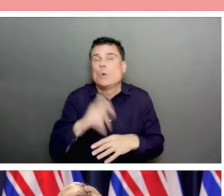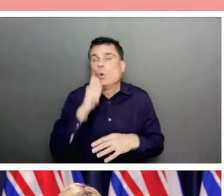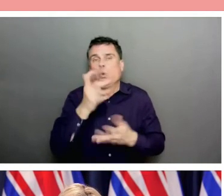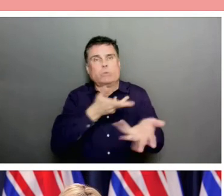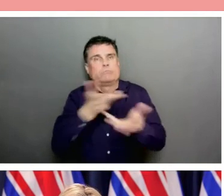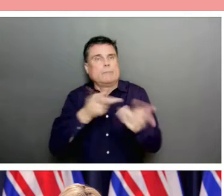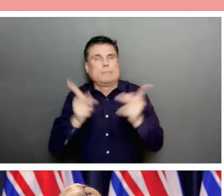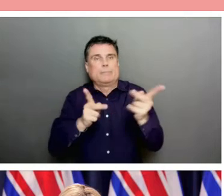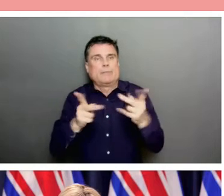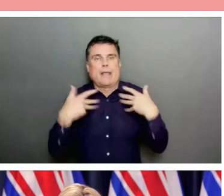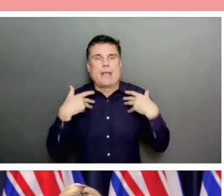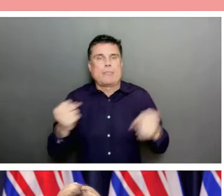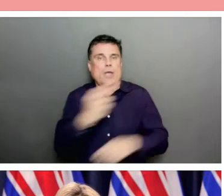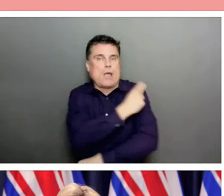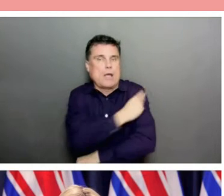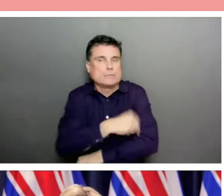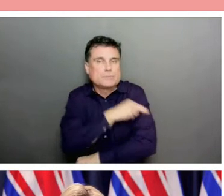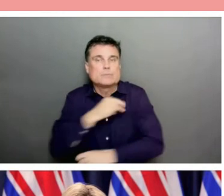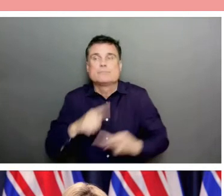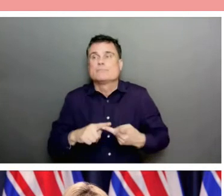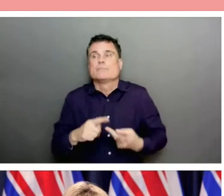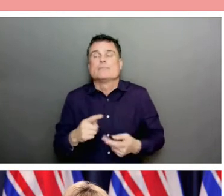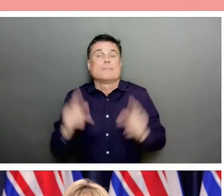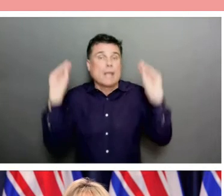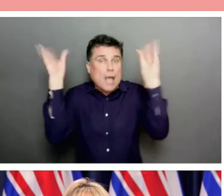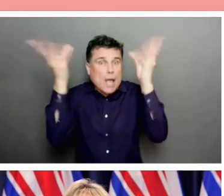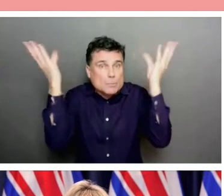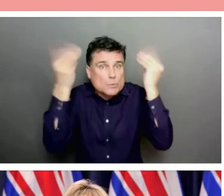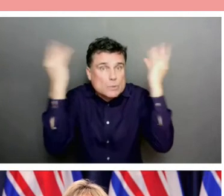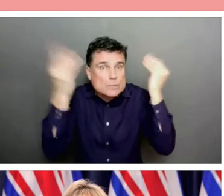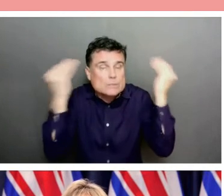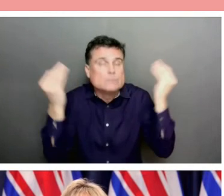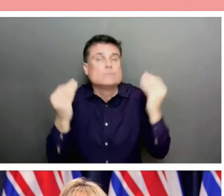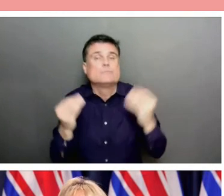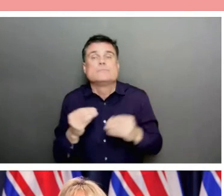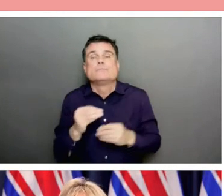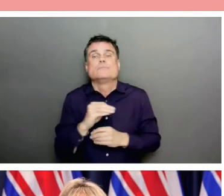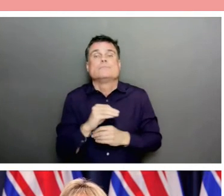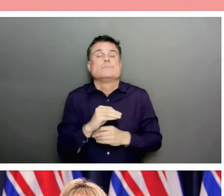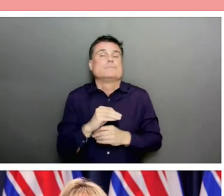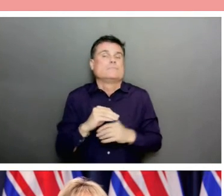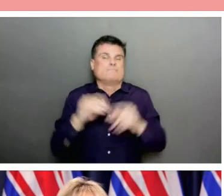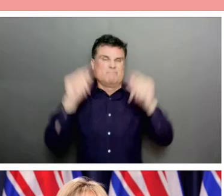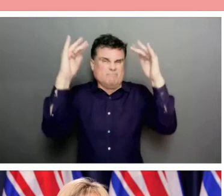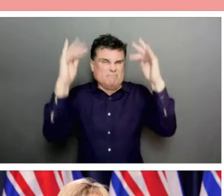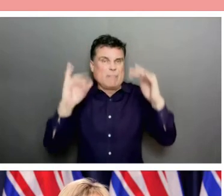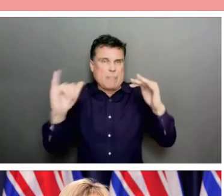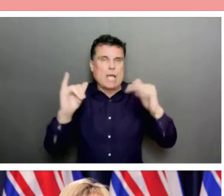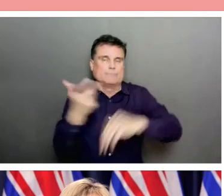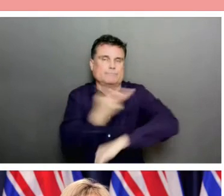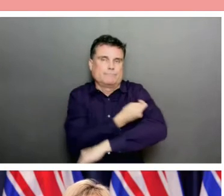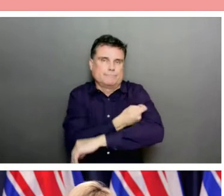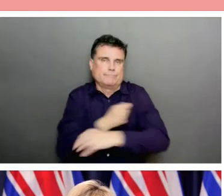soon as it arrives. After that, -- so this is going to be our sole focus for the